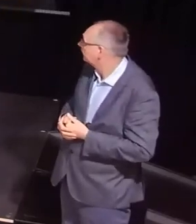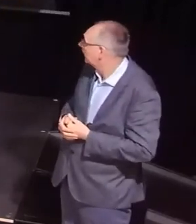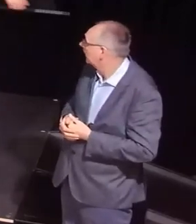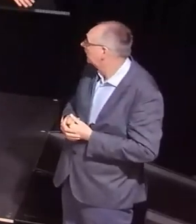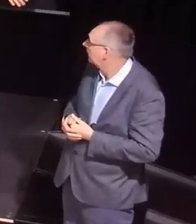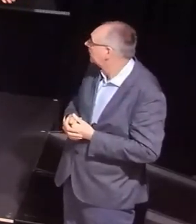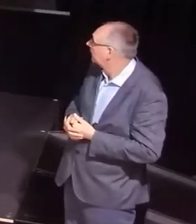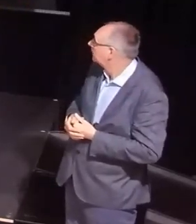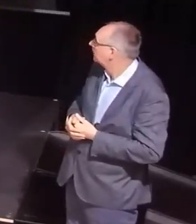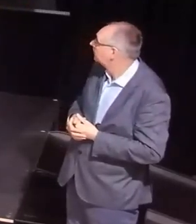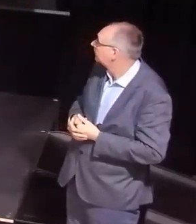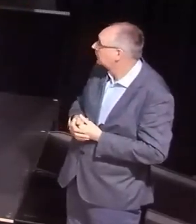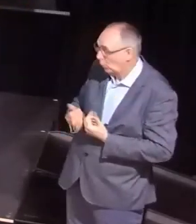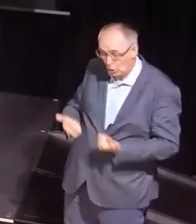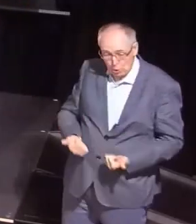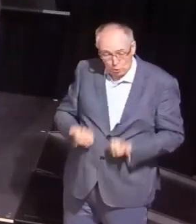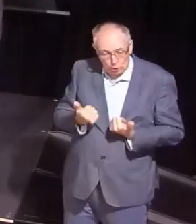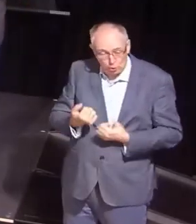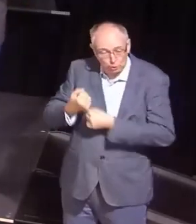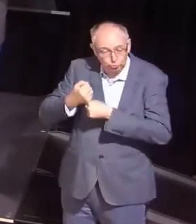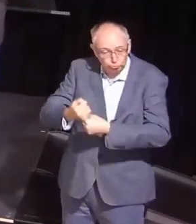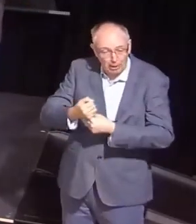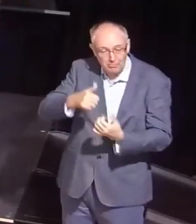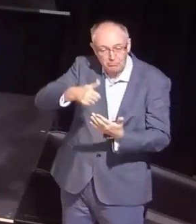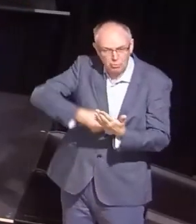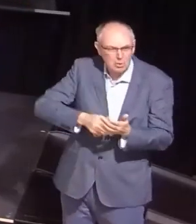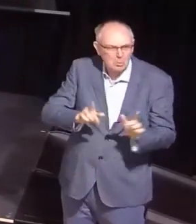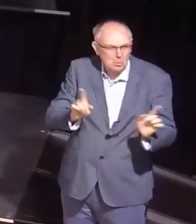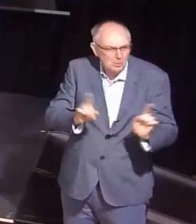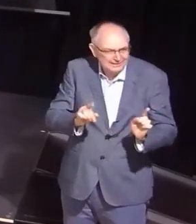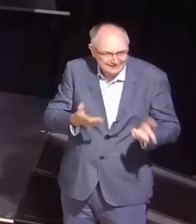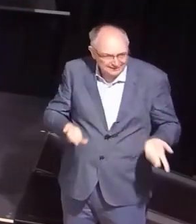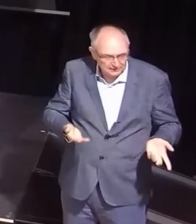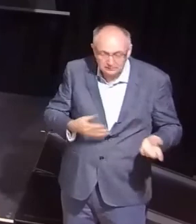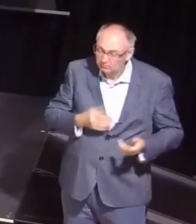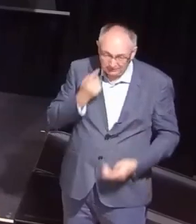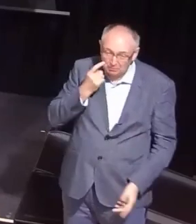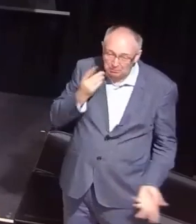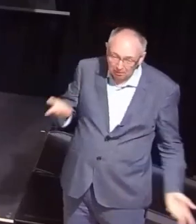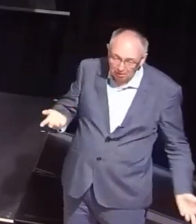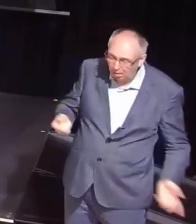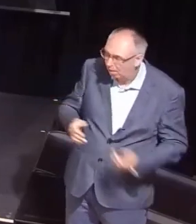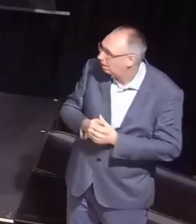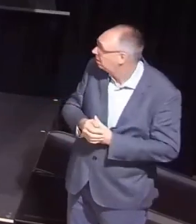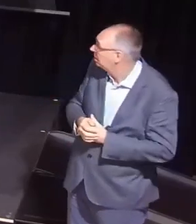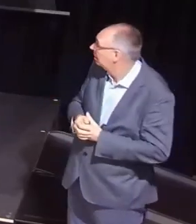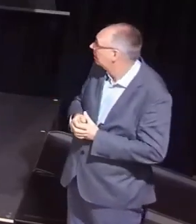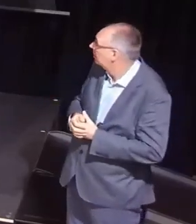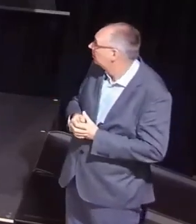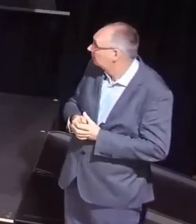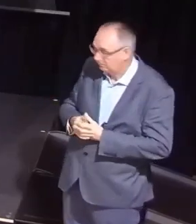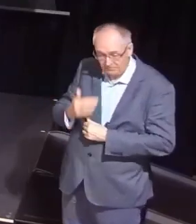So what makes up a good champs programme? Well, it's pretty simple. You need to have enough coverage across your studios,